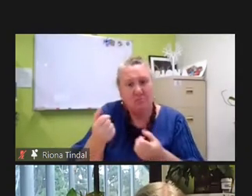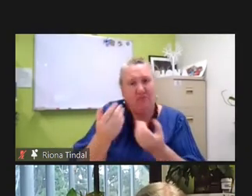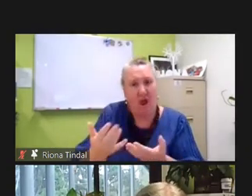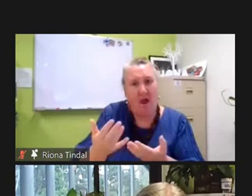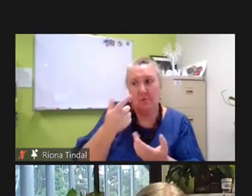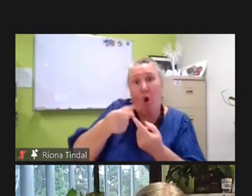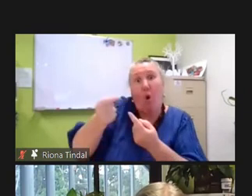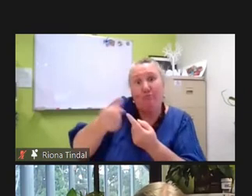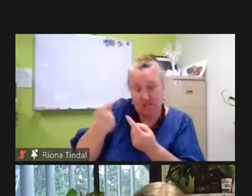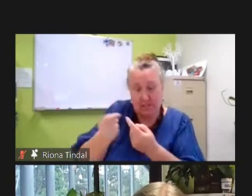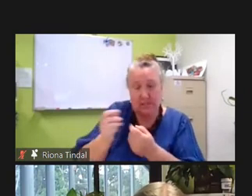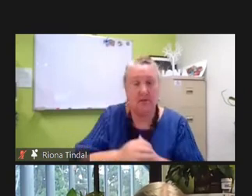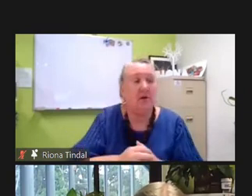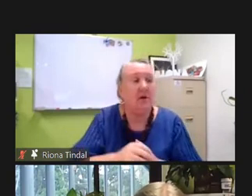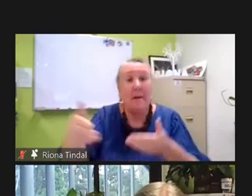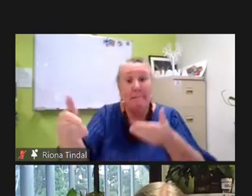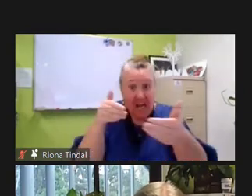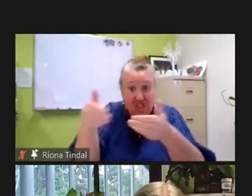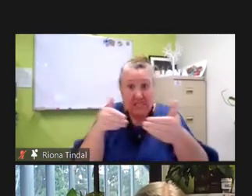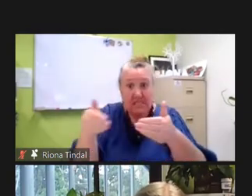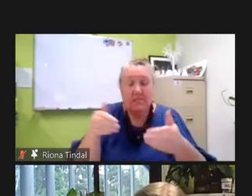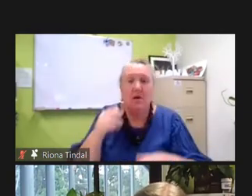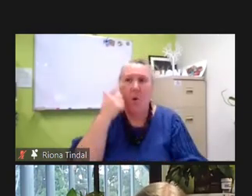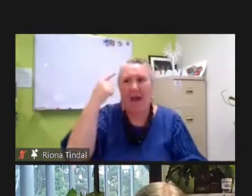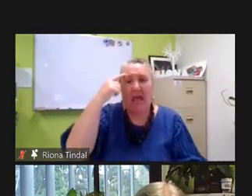in cancelling them within the appropriate timeframe. There are no cancellation fee,